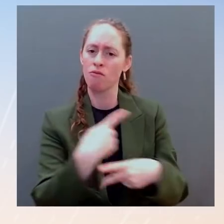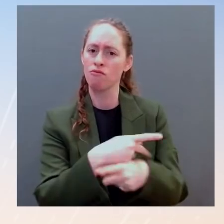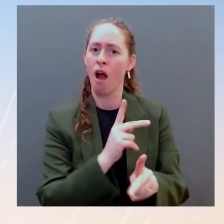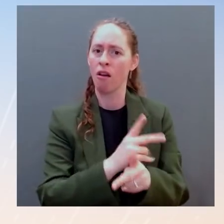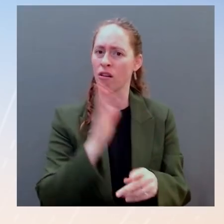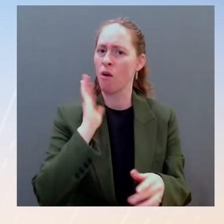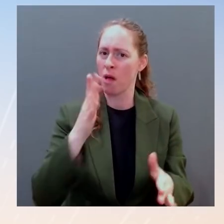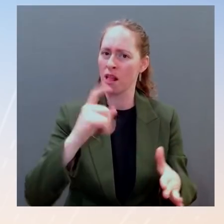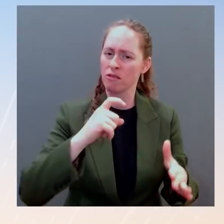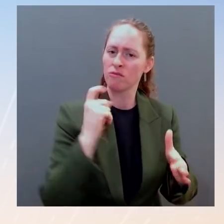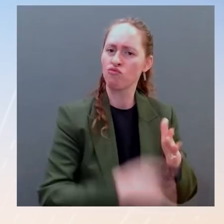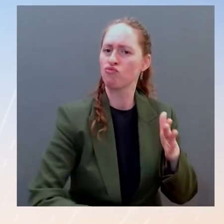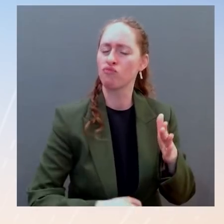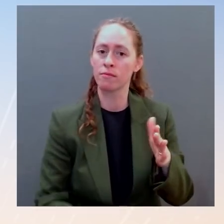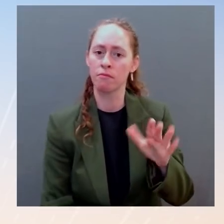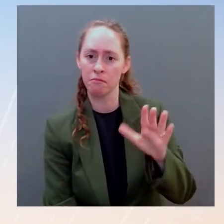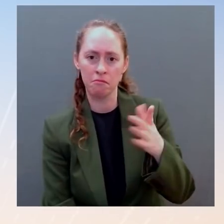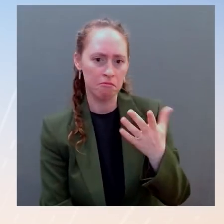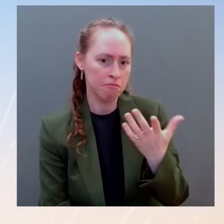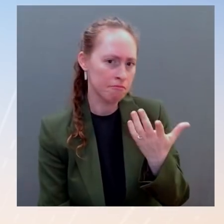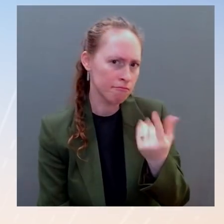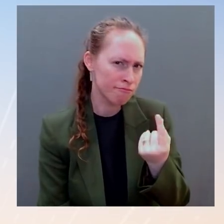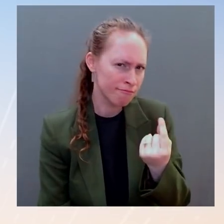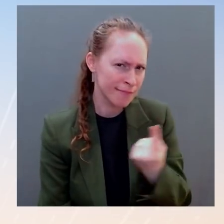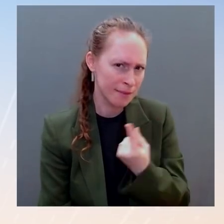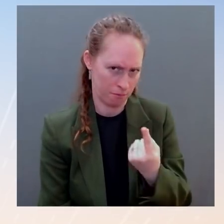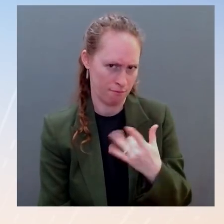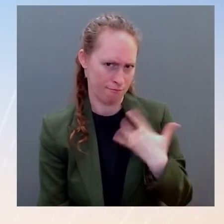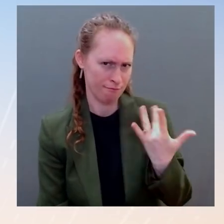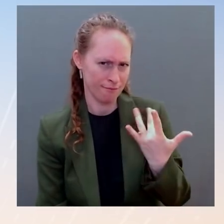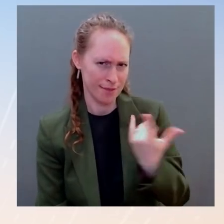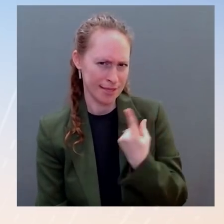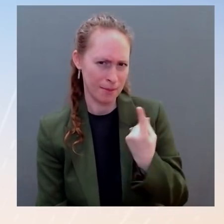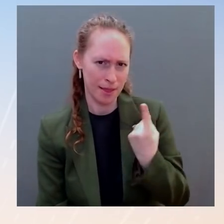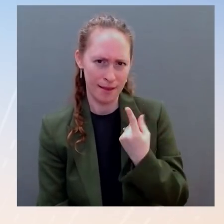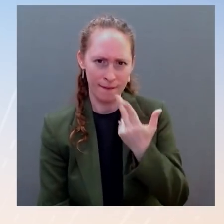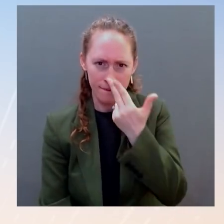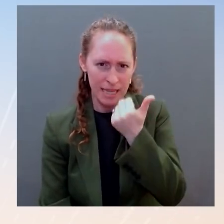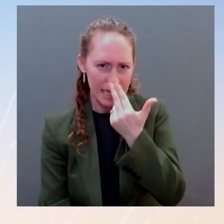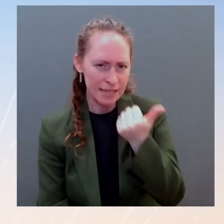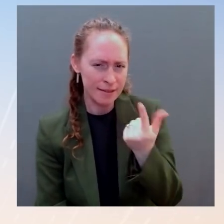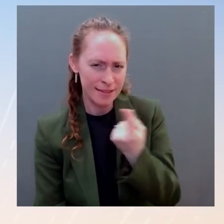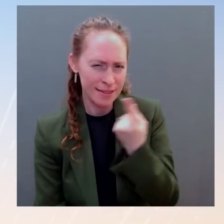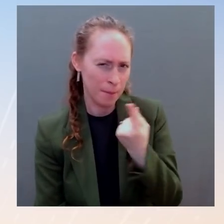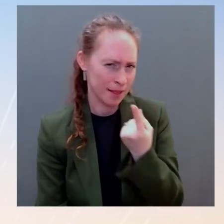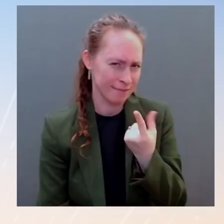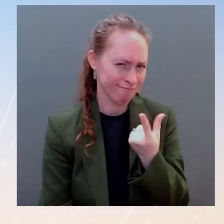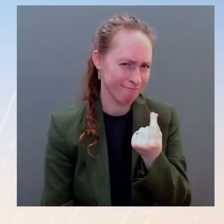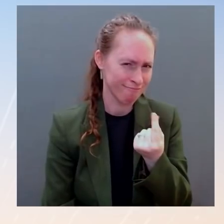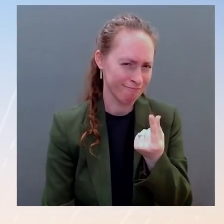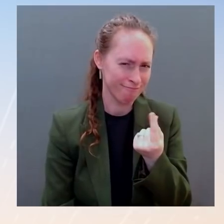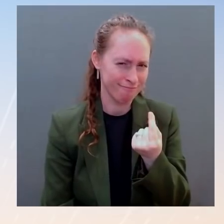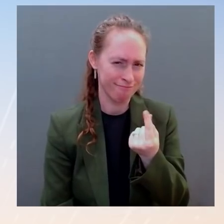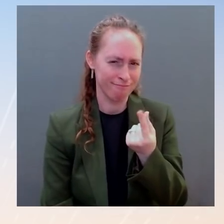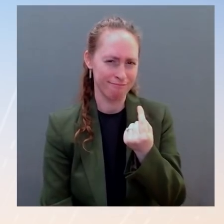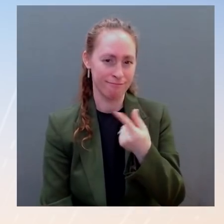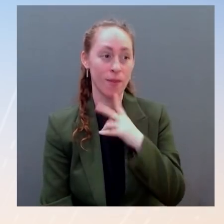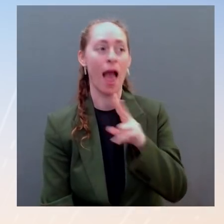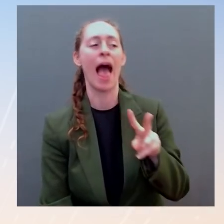And do you notice the White House embracing that? Is that something we could see happen soon? Ms. Psaki: So, from the beginning of the administration,